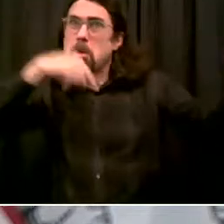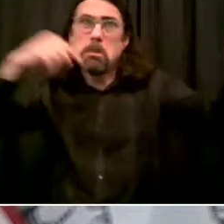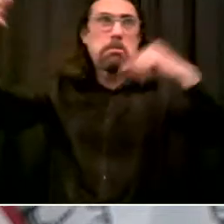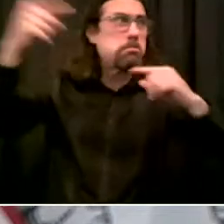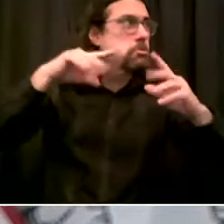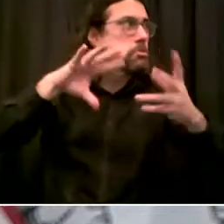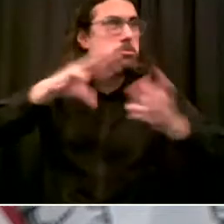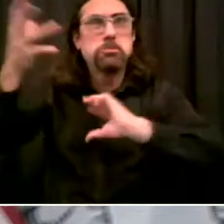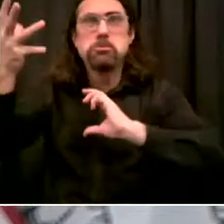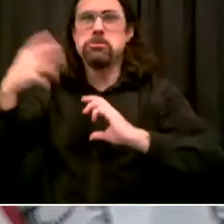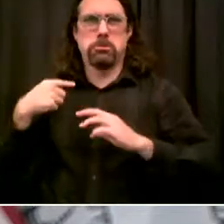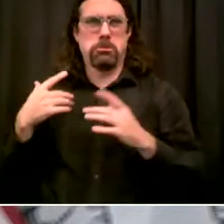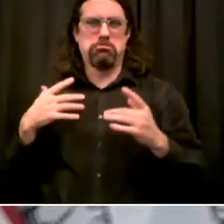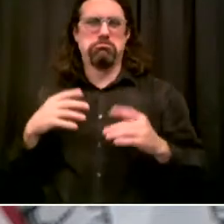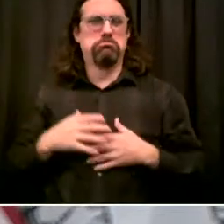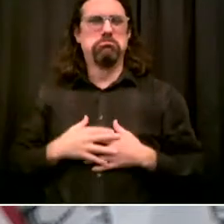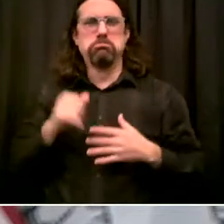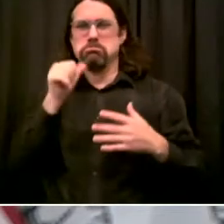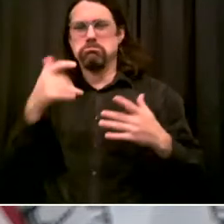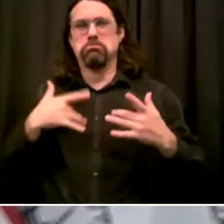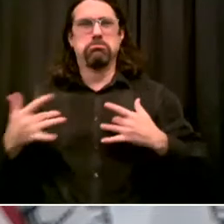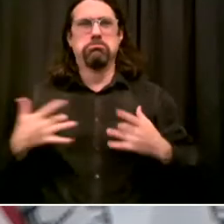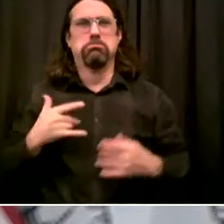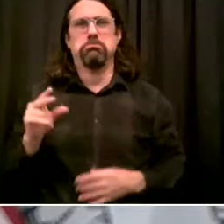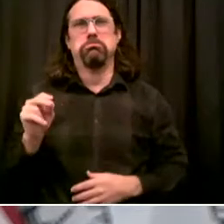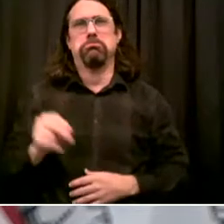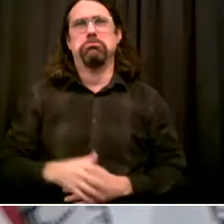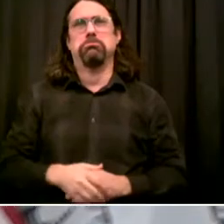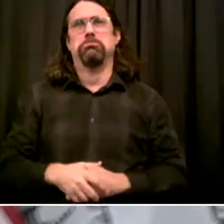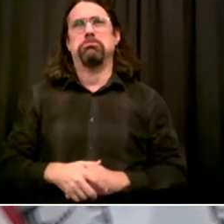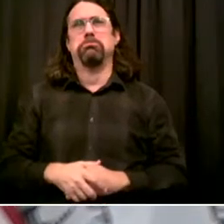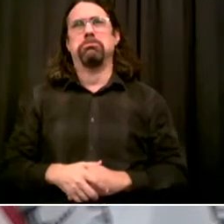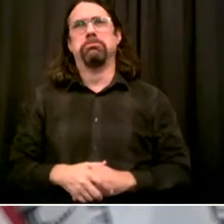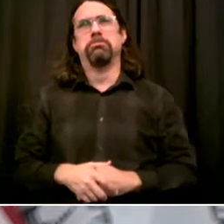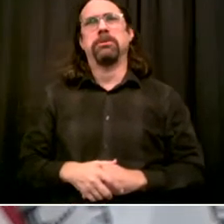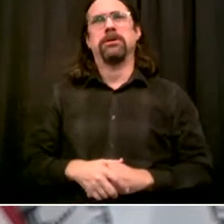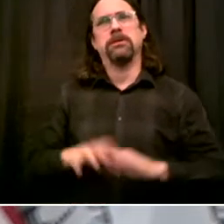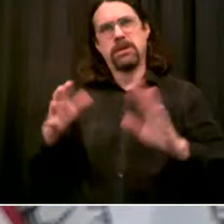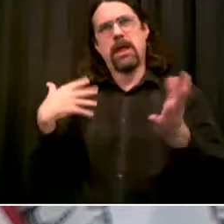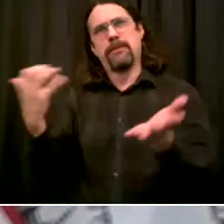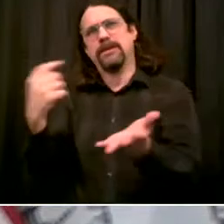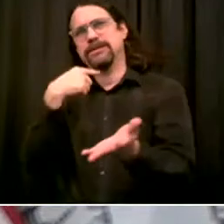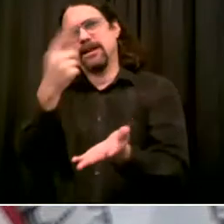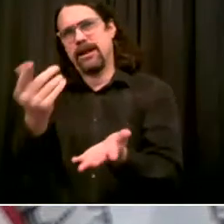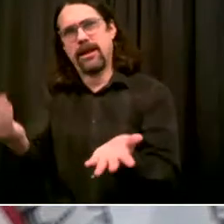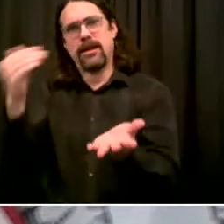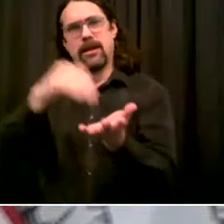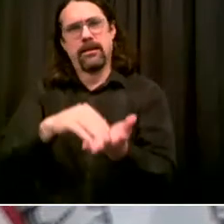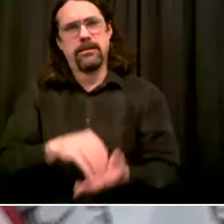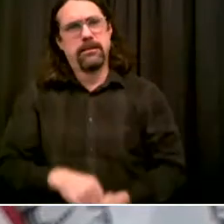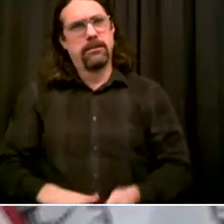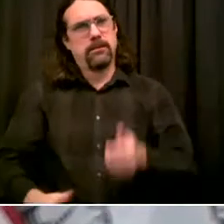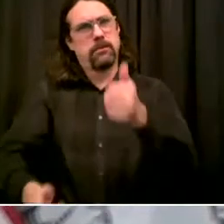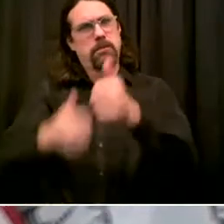THIS MOMENT A PARTICULAR PROBLEMEM LIKIKE YOOU DESCRIBED CLEARLY, WHAT THE OVERWHELMING